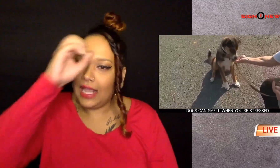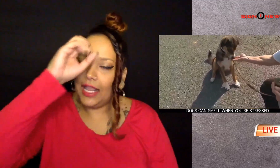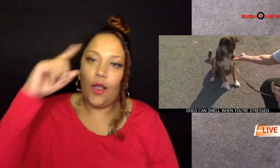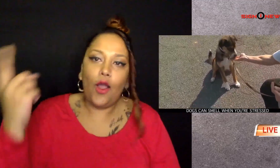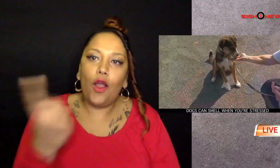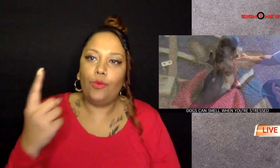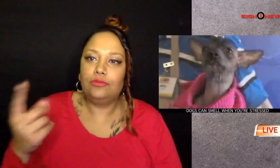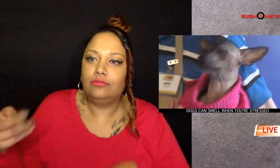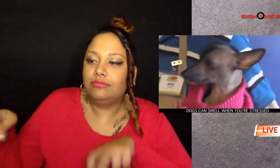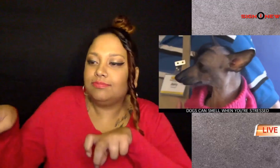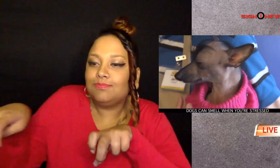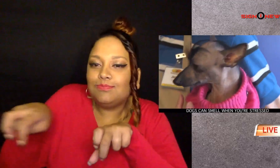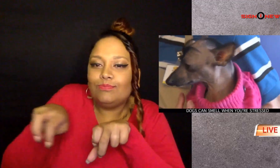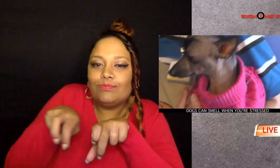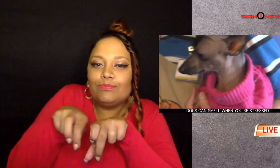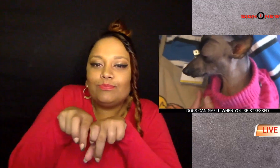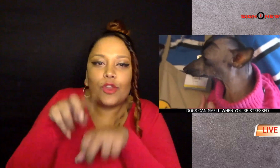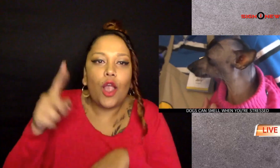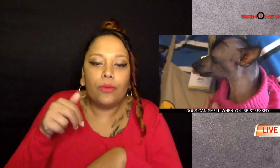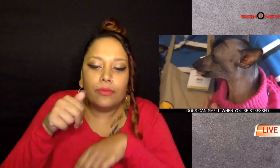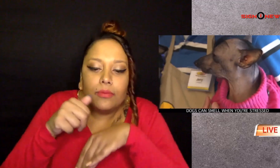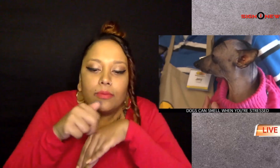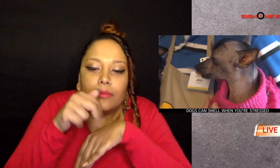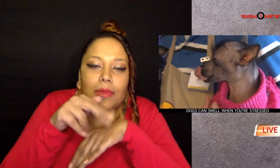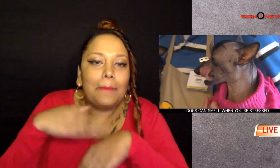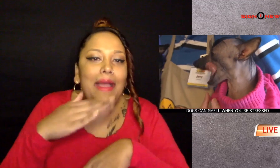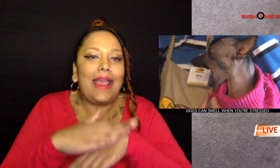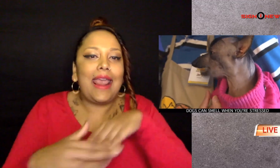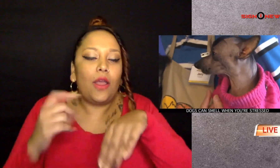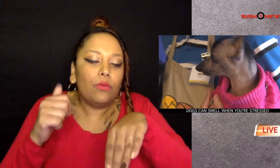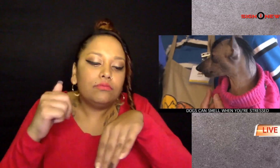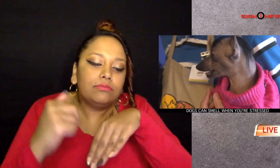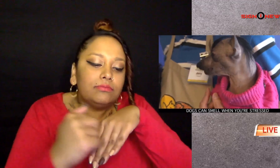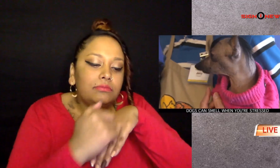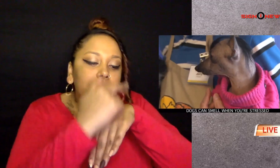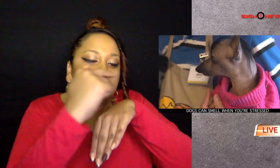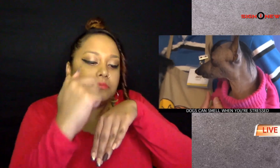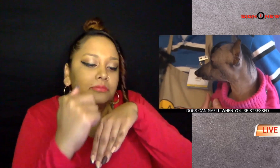Aliyah would always come and snuggle up next to me and lick my hand